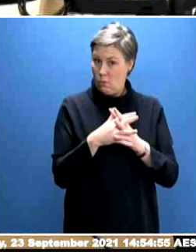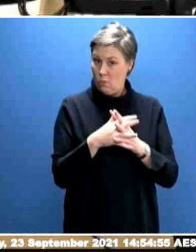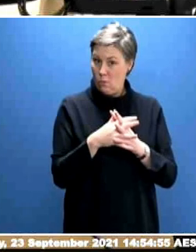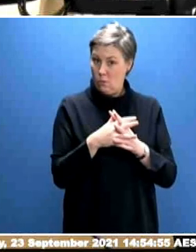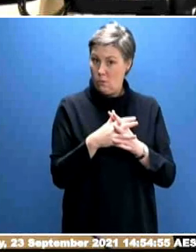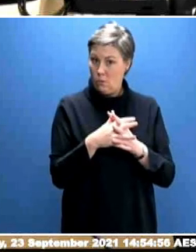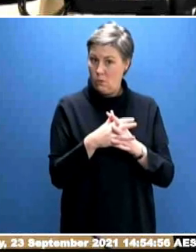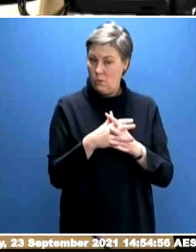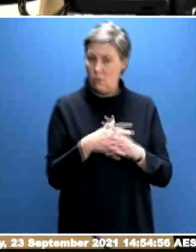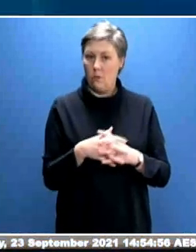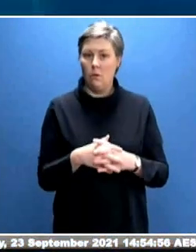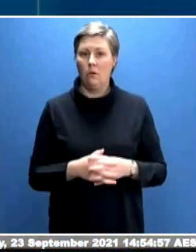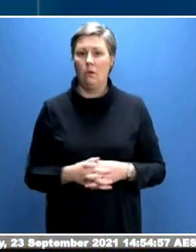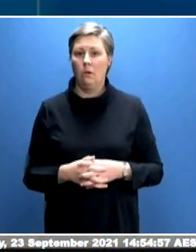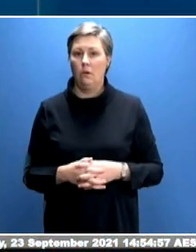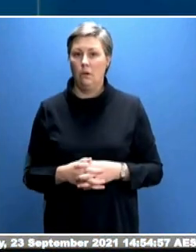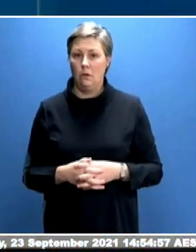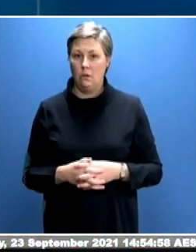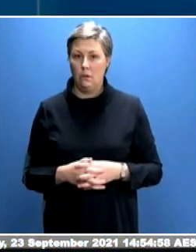As at --- I could probably elaborate.